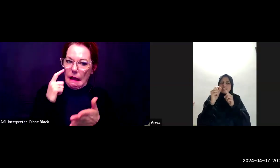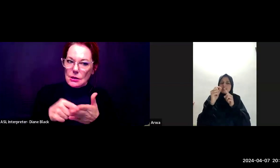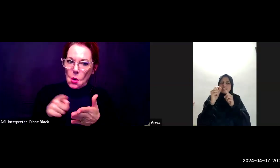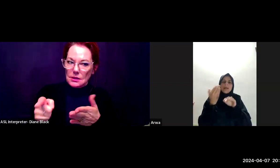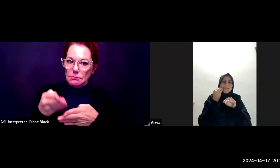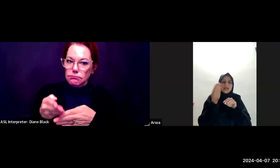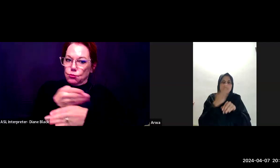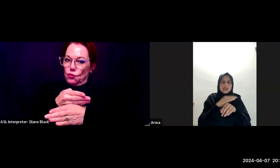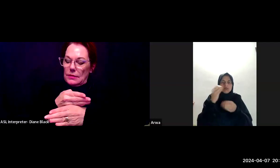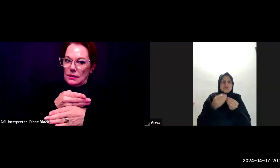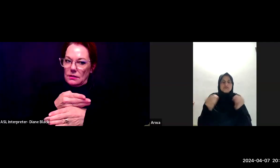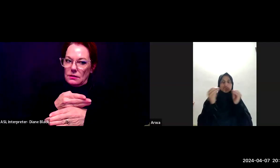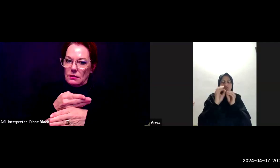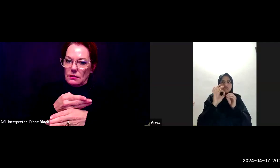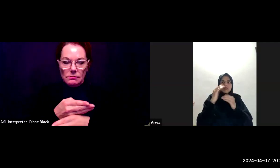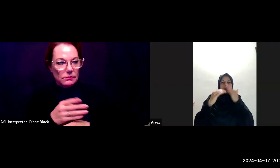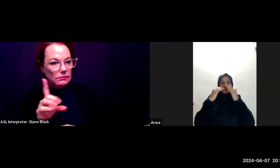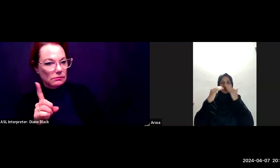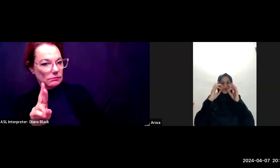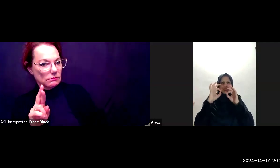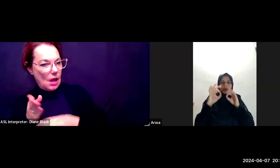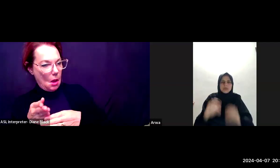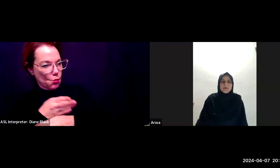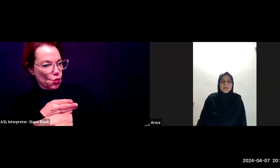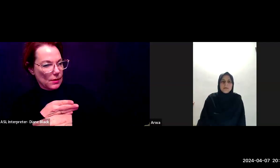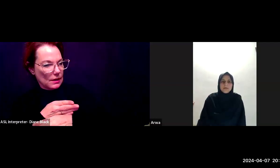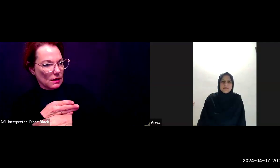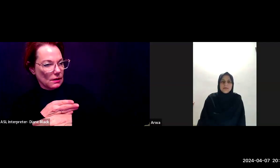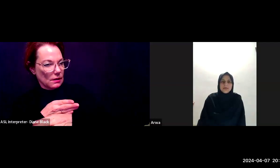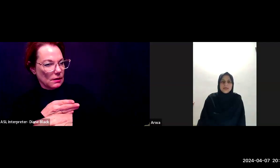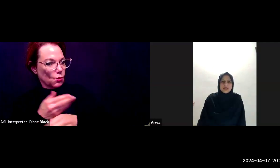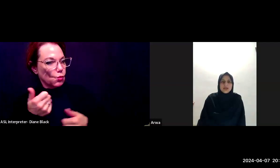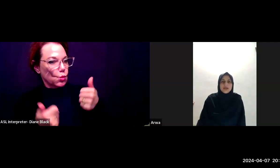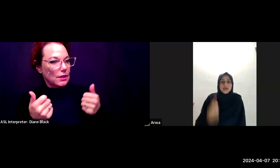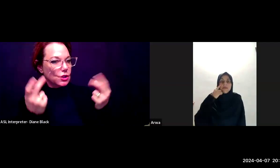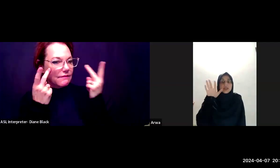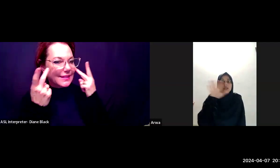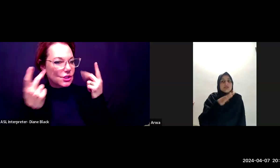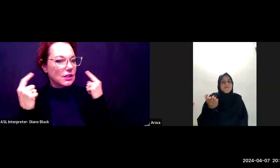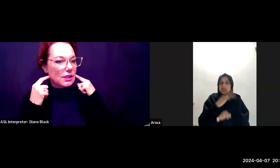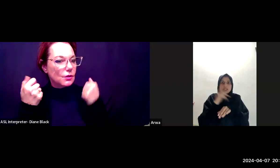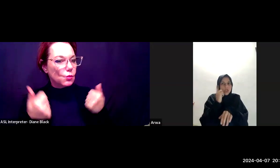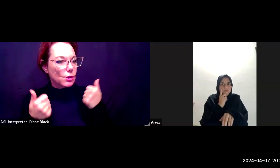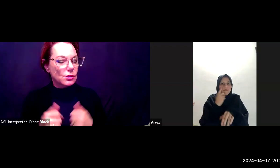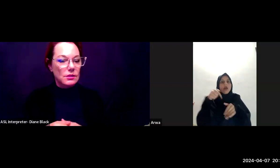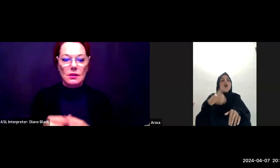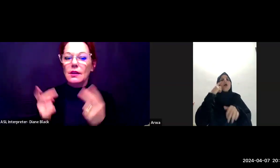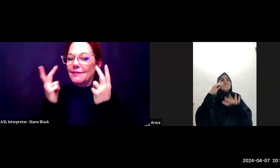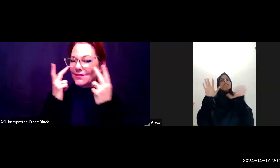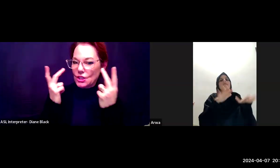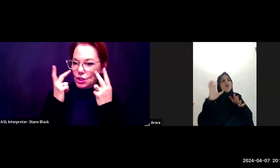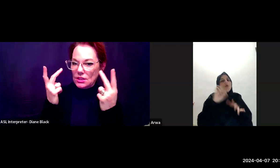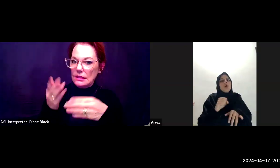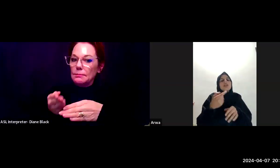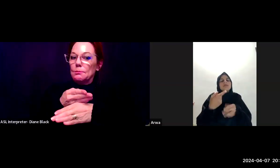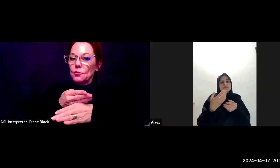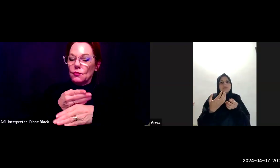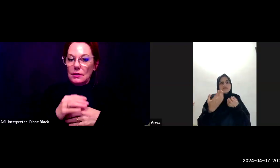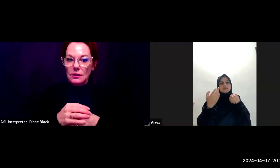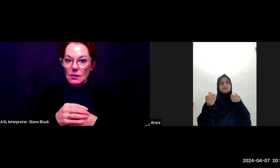[Dr Kumar speaking] improvement of vision or hearing? [Lata speaking] vision vision. and uh to the point that he can now recognize a